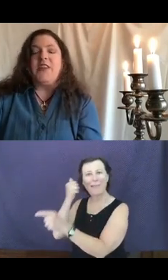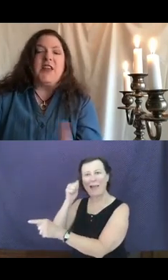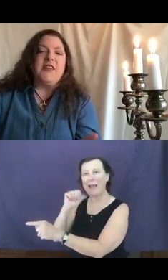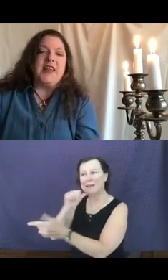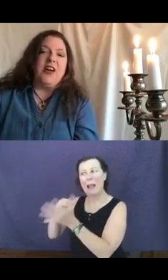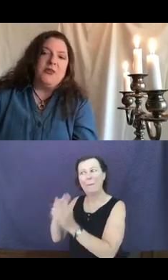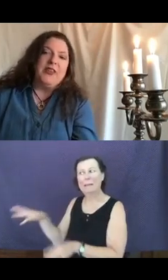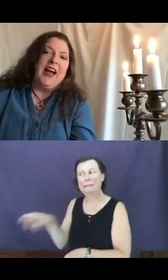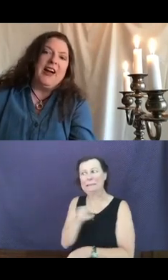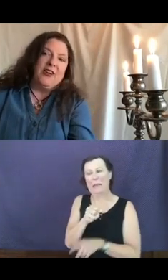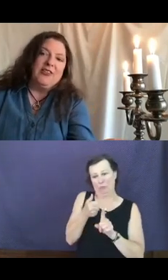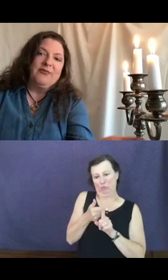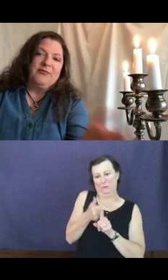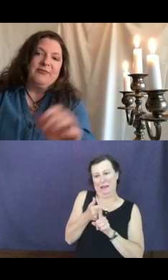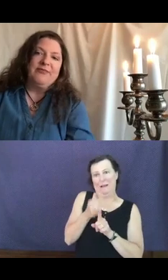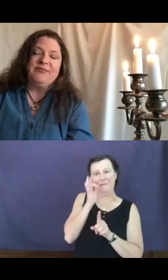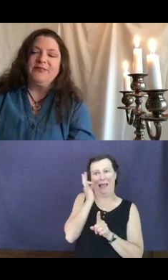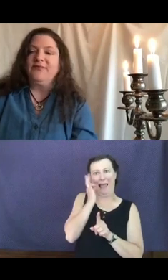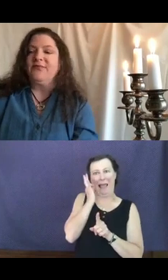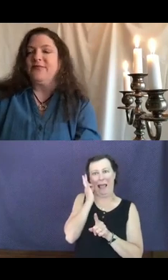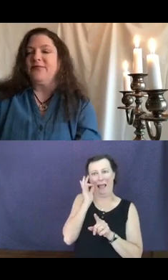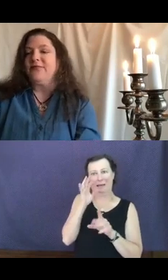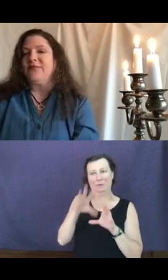evening out with Owl.